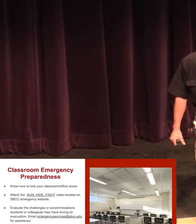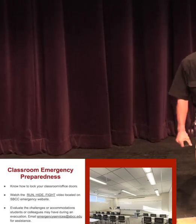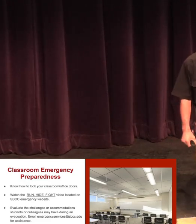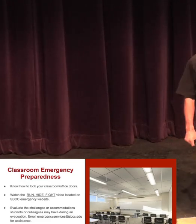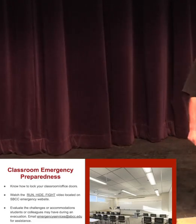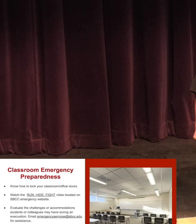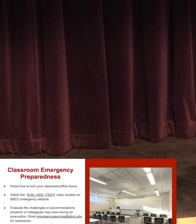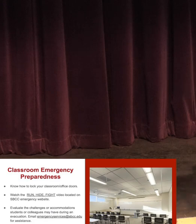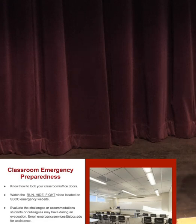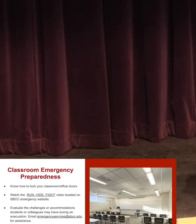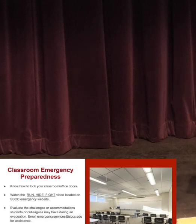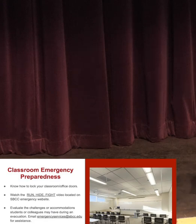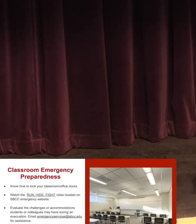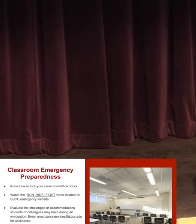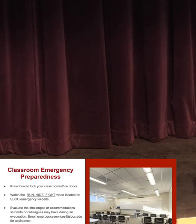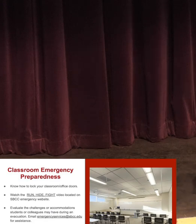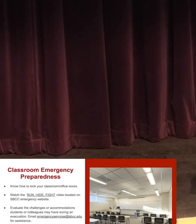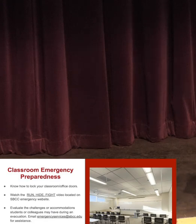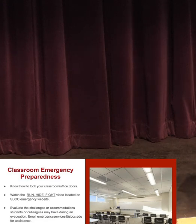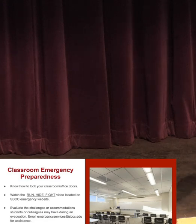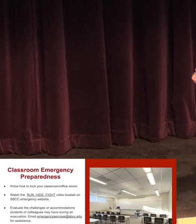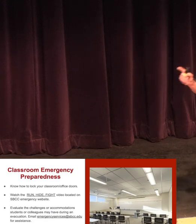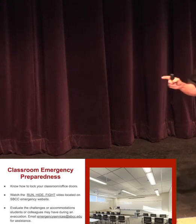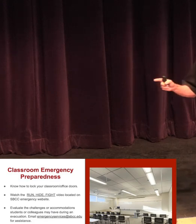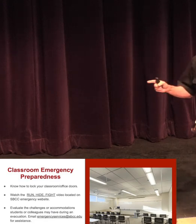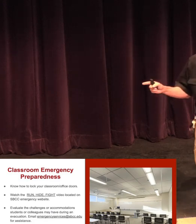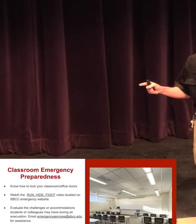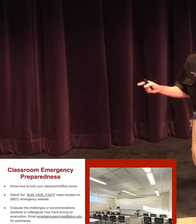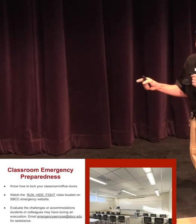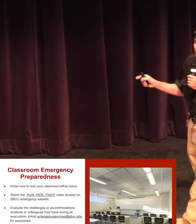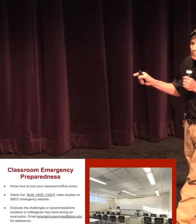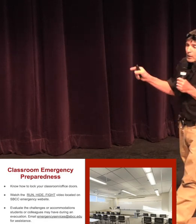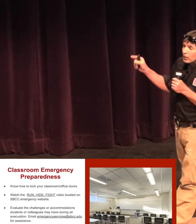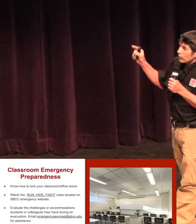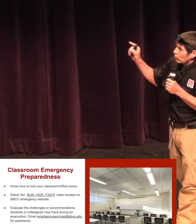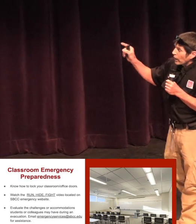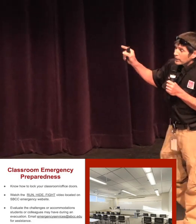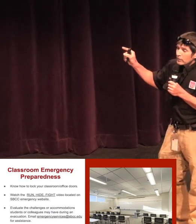safety? You need to know your building end know your classroom.